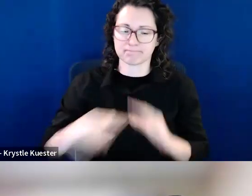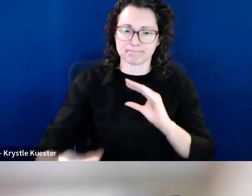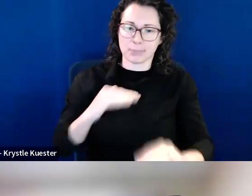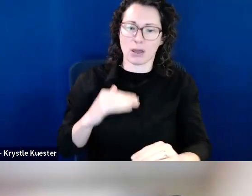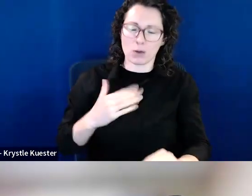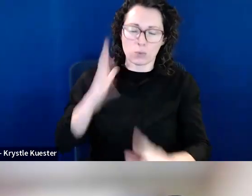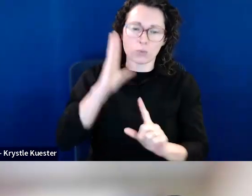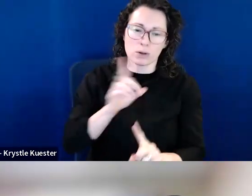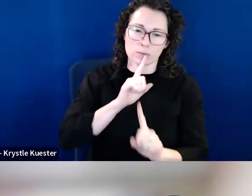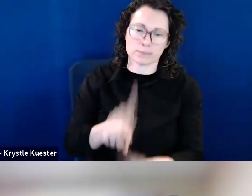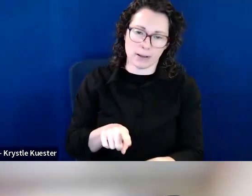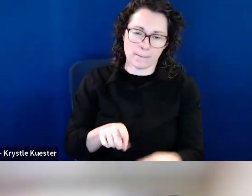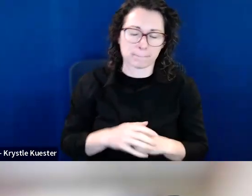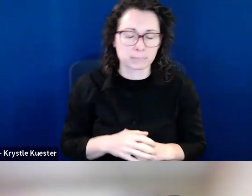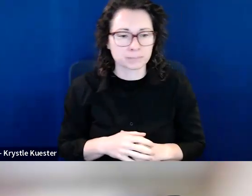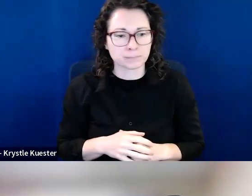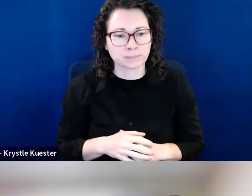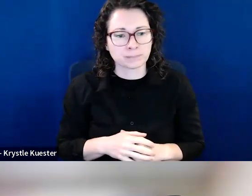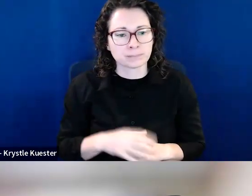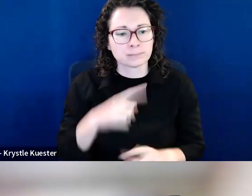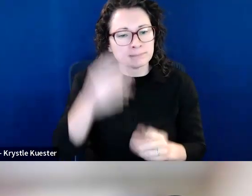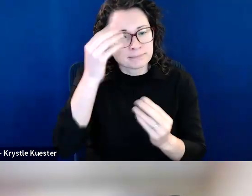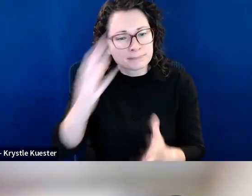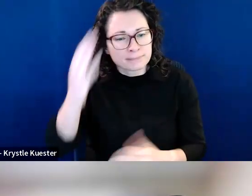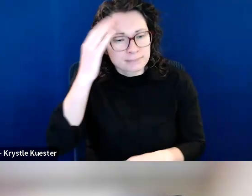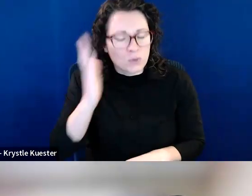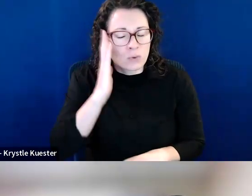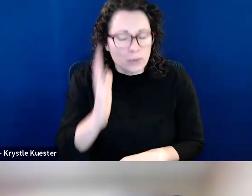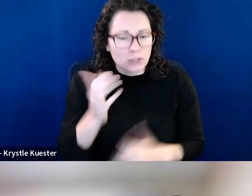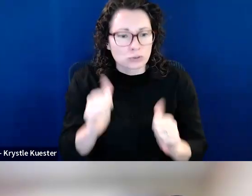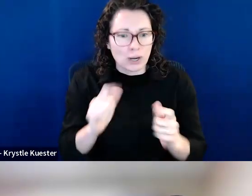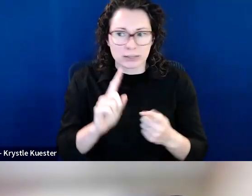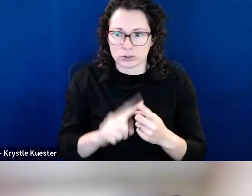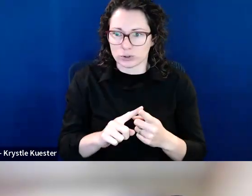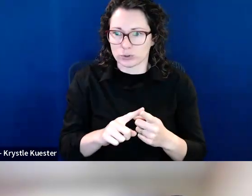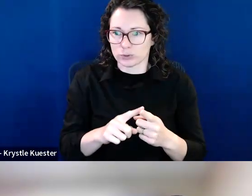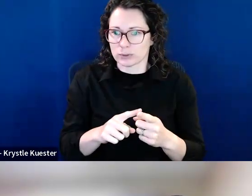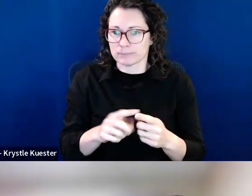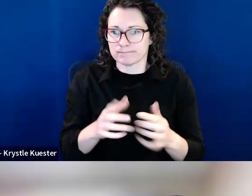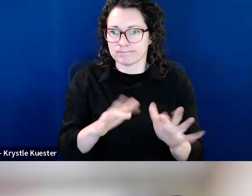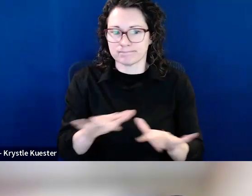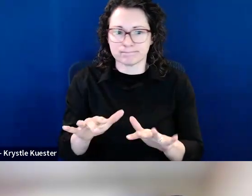and then just to let you know that um, we are also looking to kind of craft a uh, opportunity